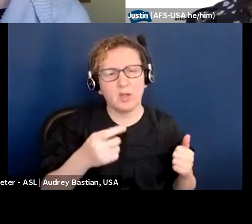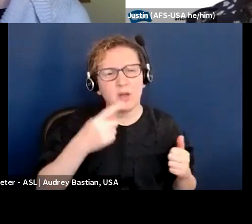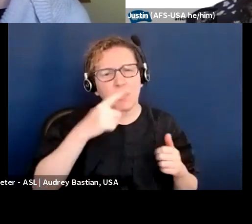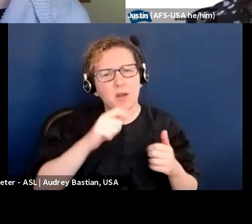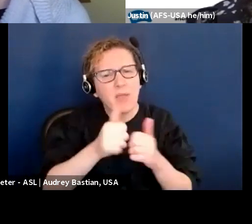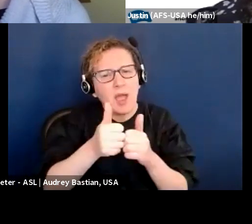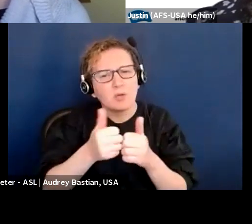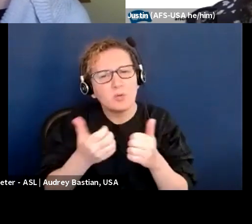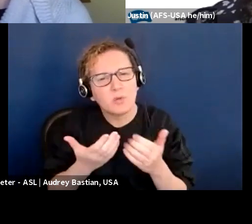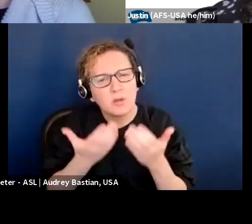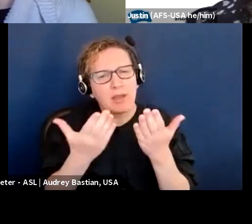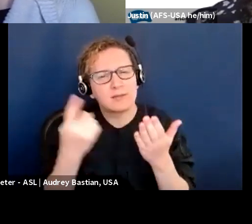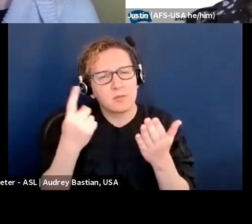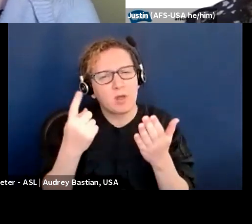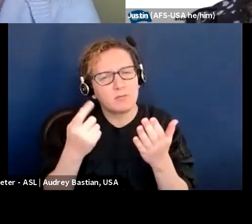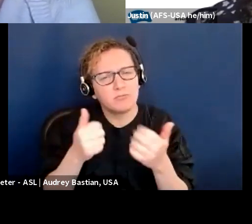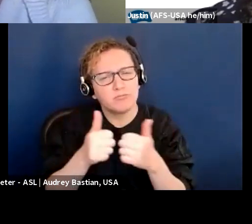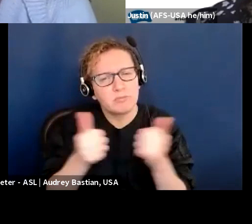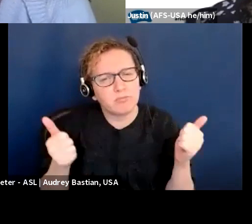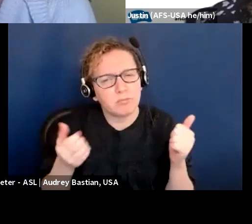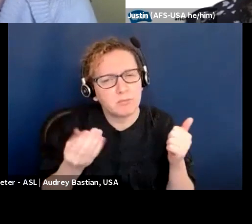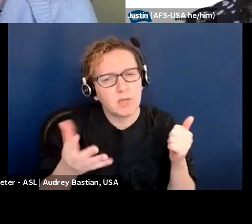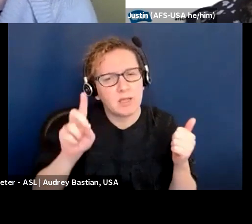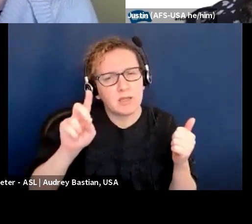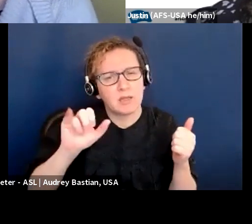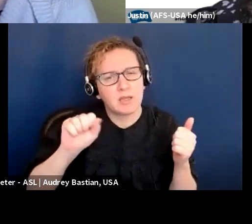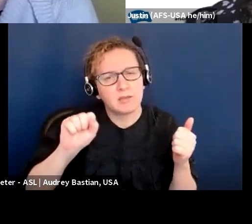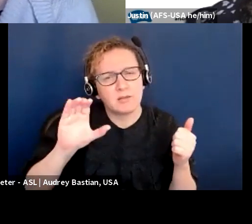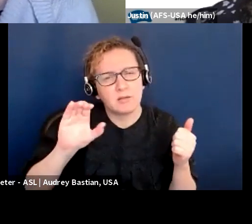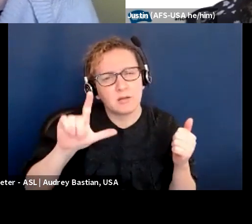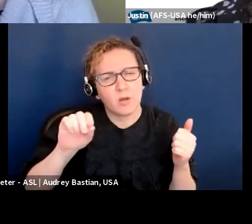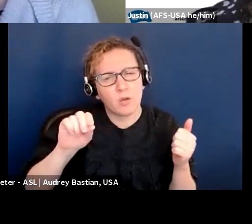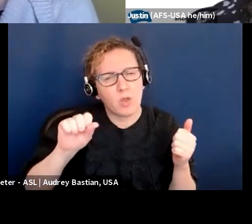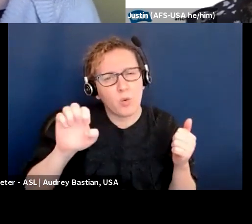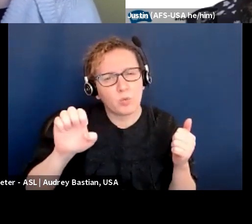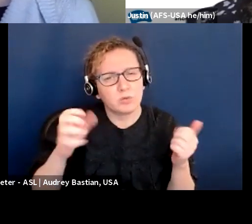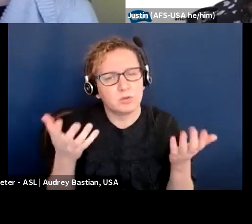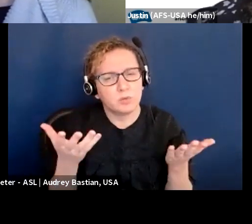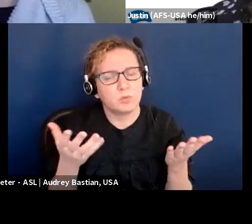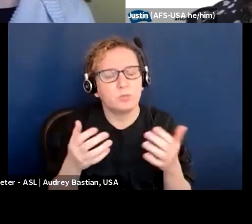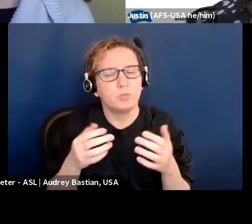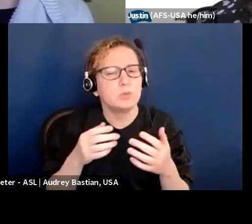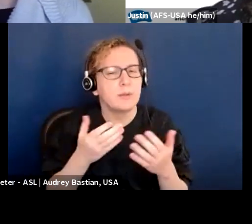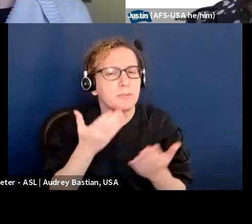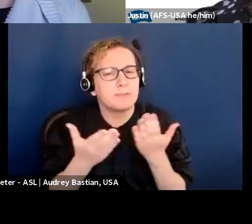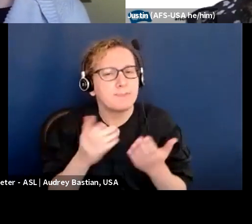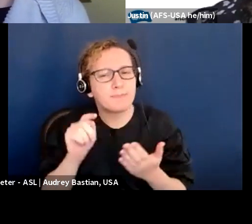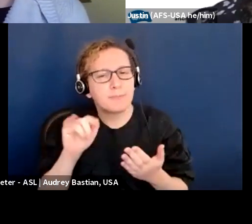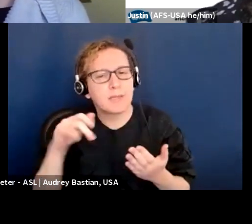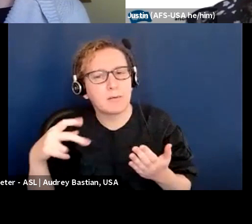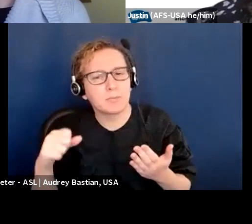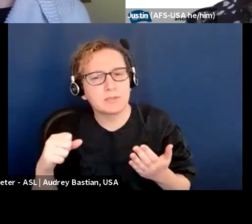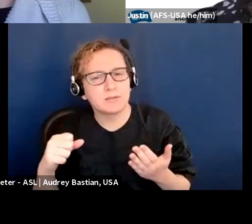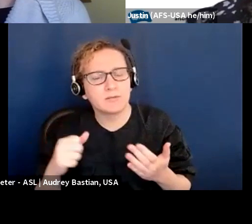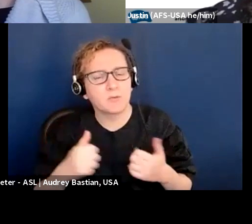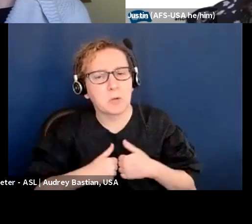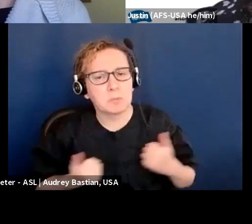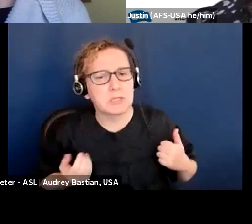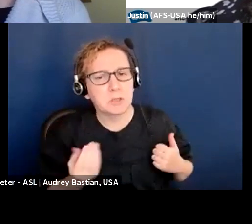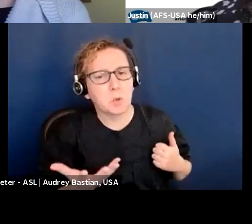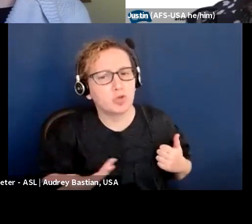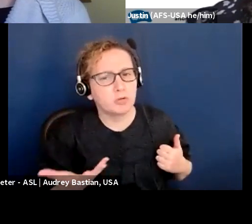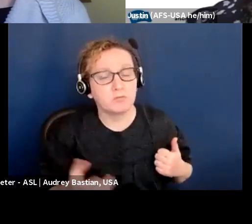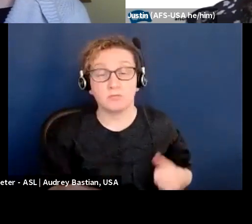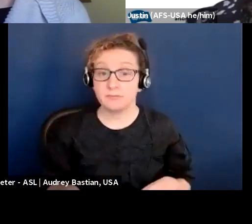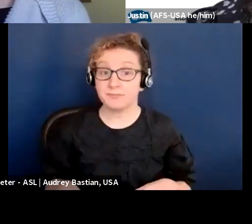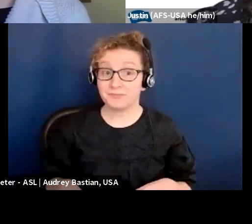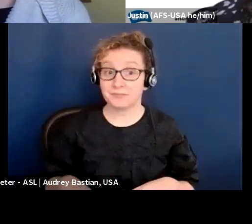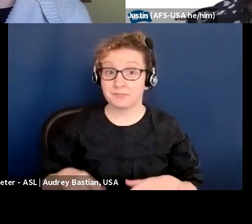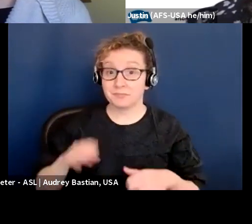disability? What are tips that you could share? >> BRITTANY DUNN: The first thing is, speaking